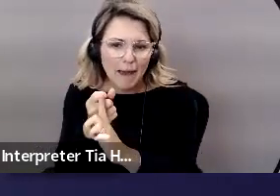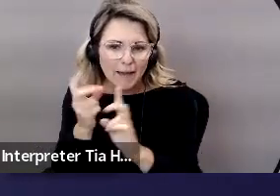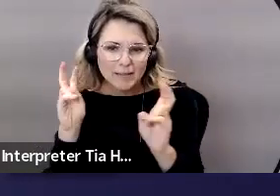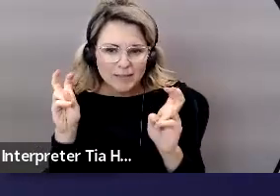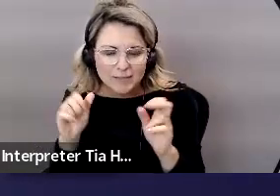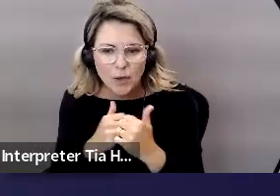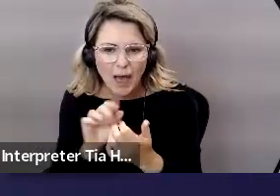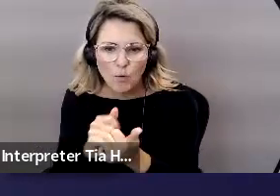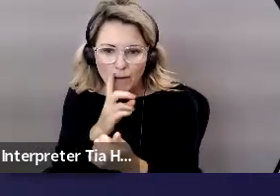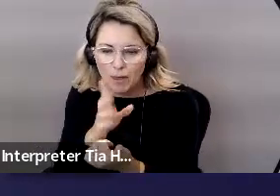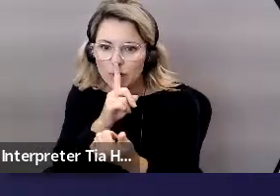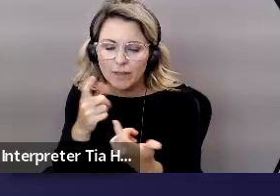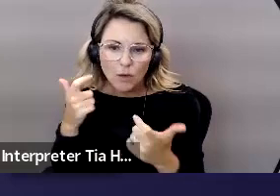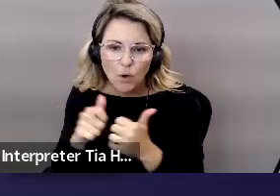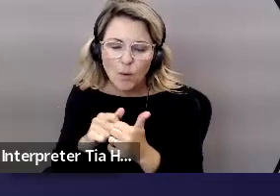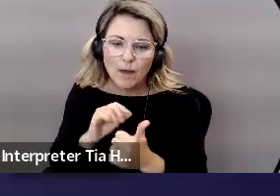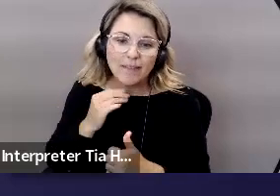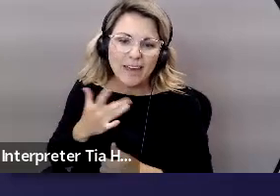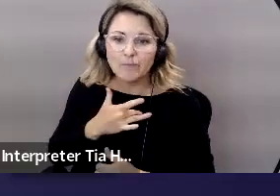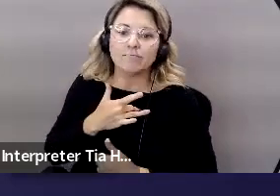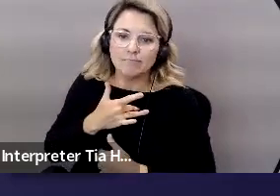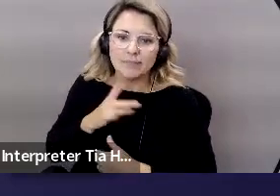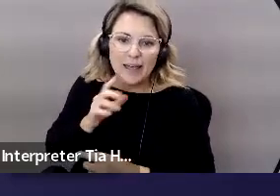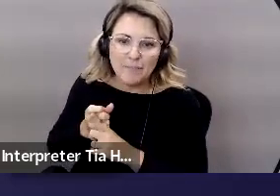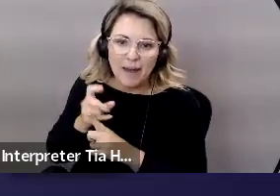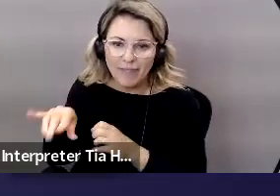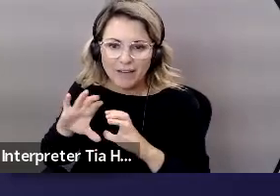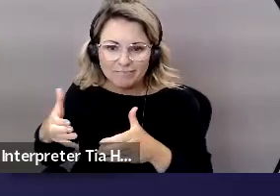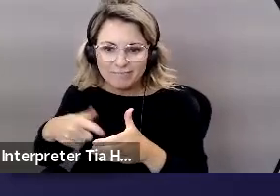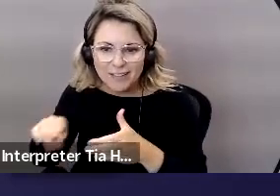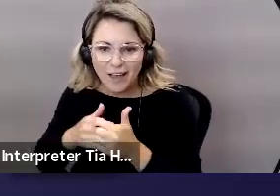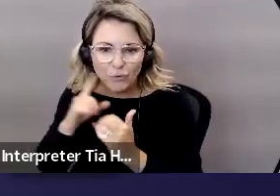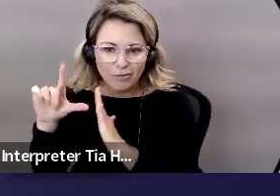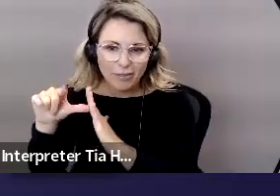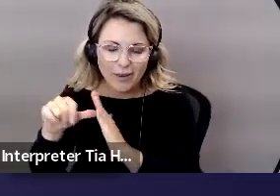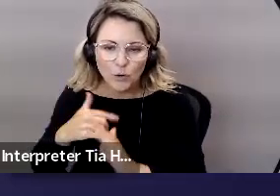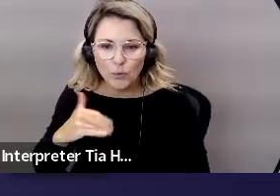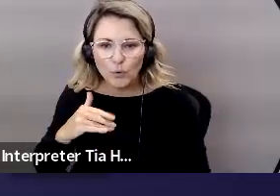relevant to provide that context and kind of tie it all back together. Here's the the long-term